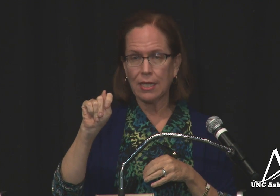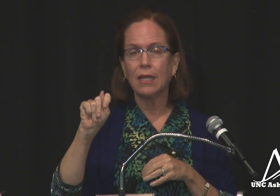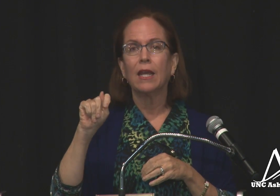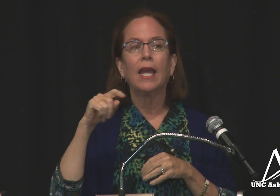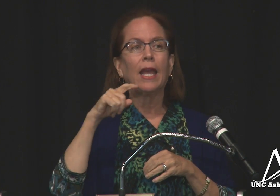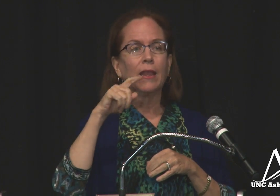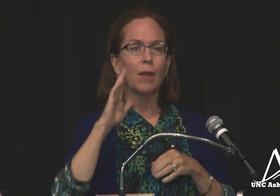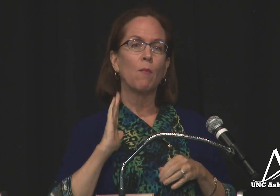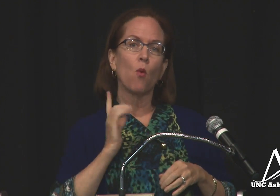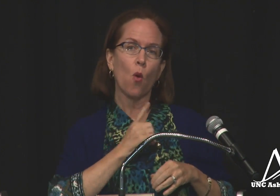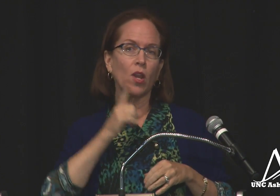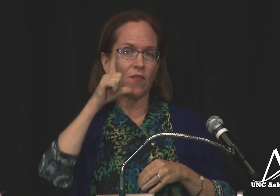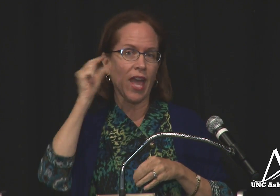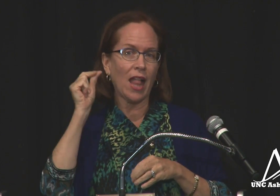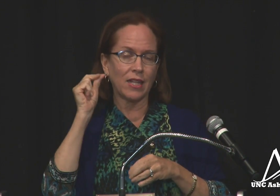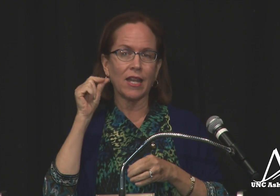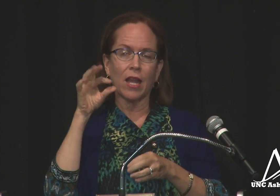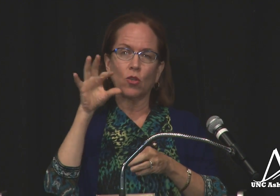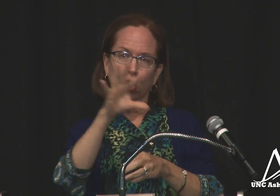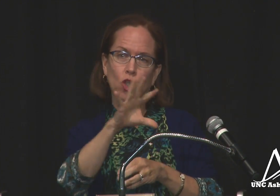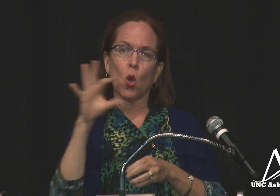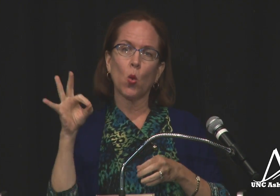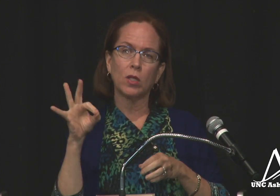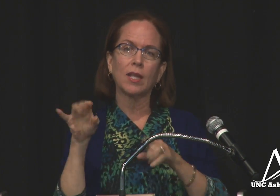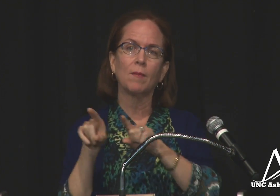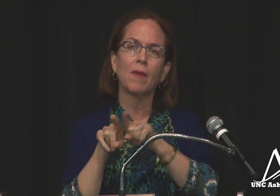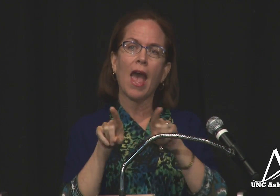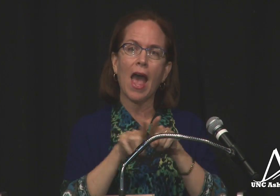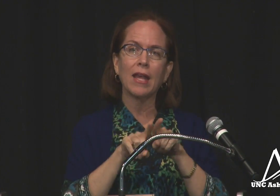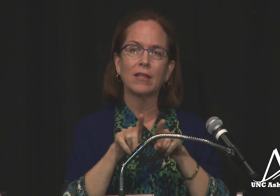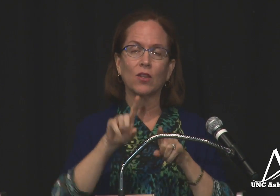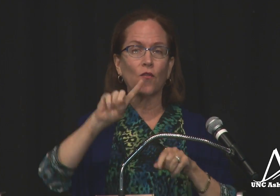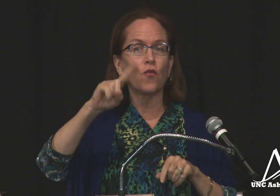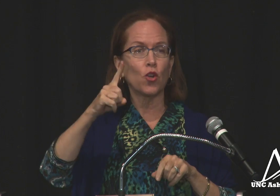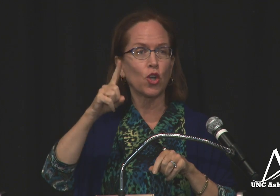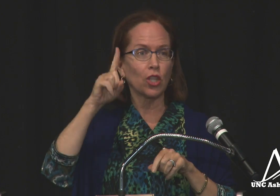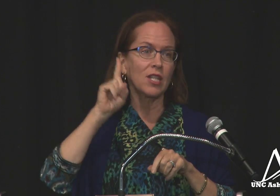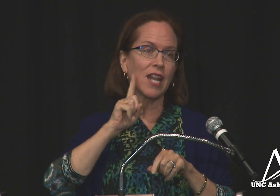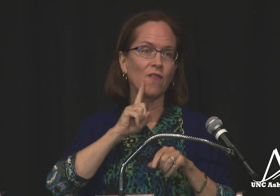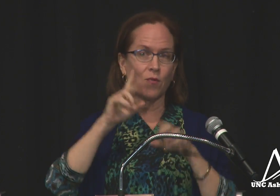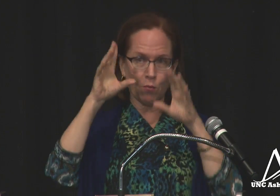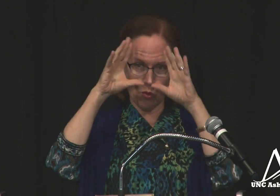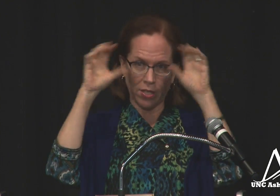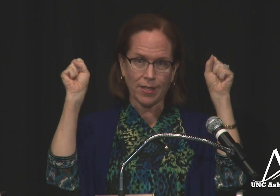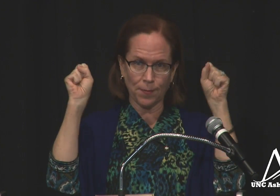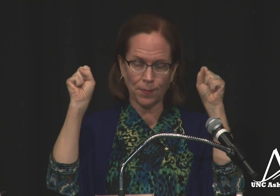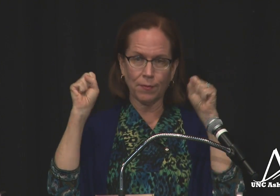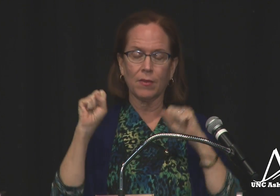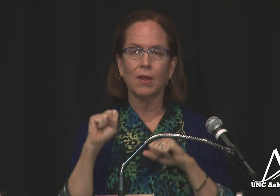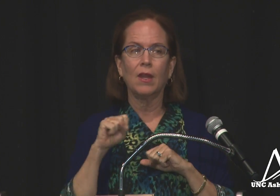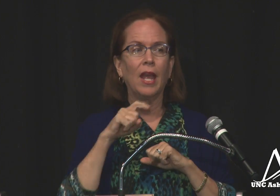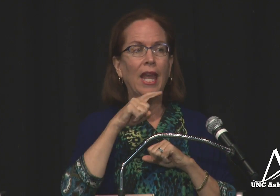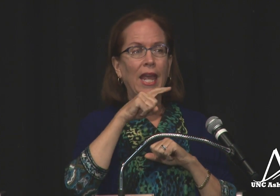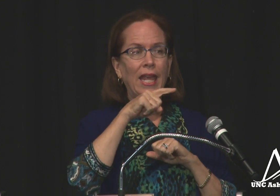the board of Gallaudet chose him as first deaf president.